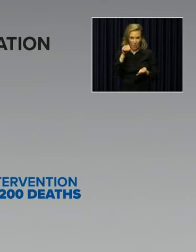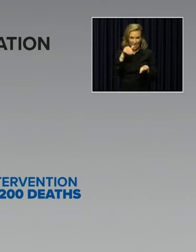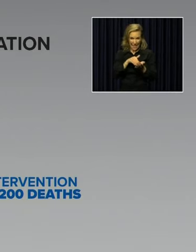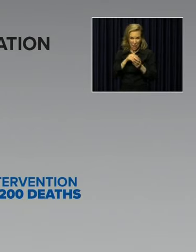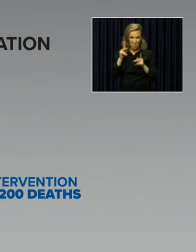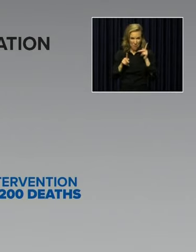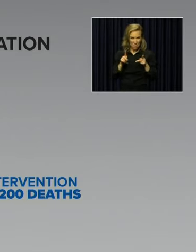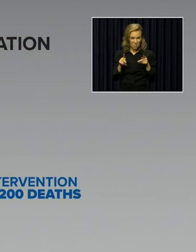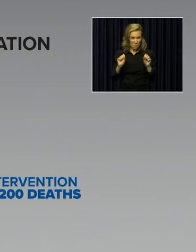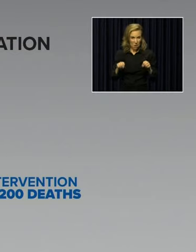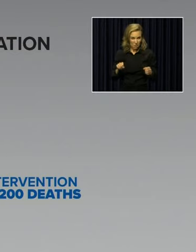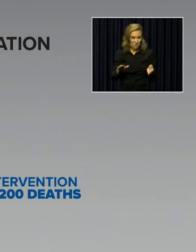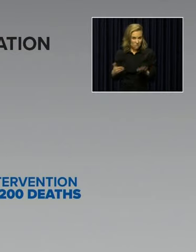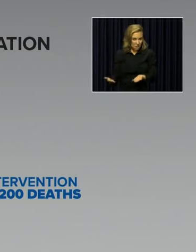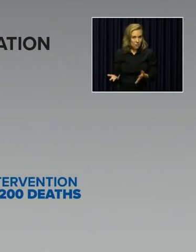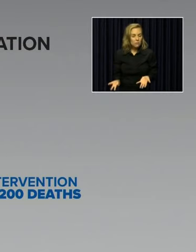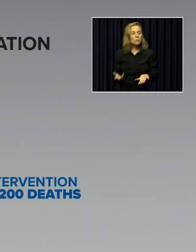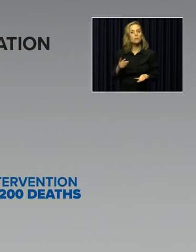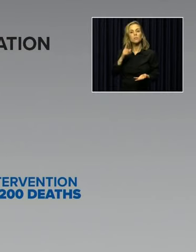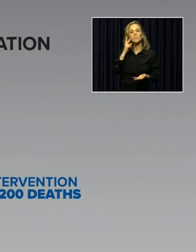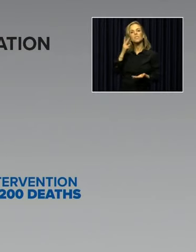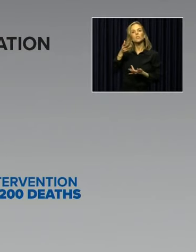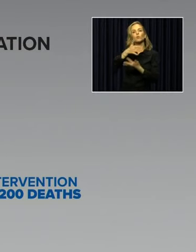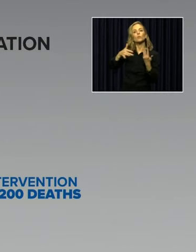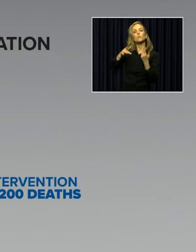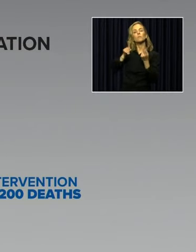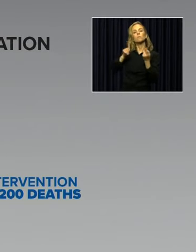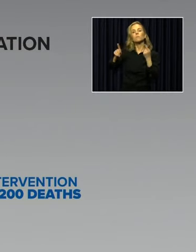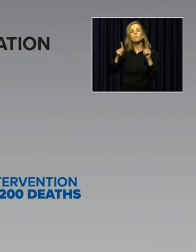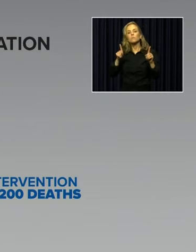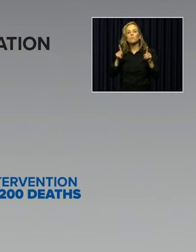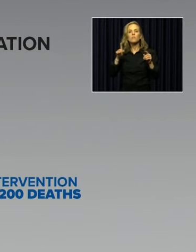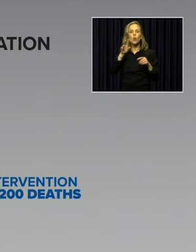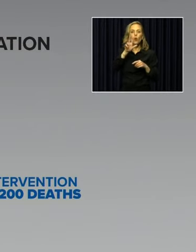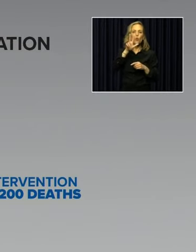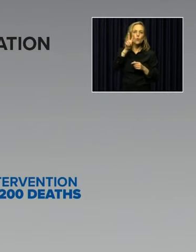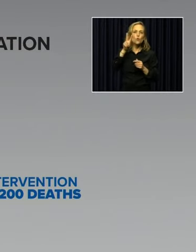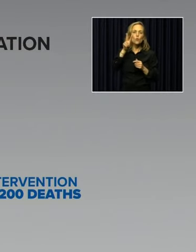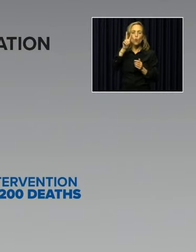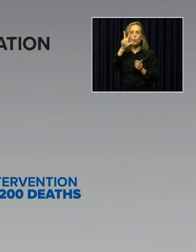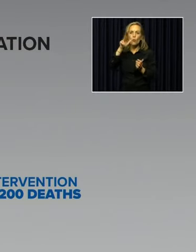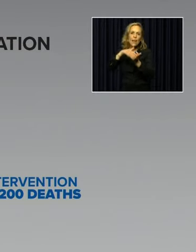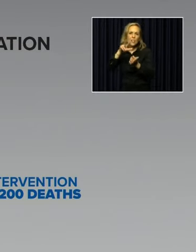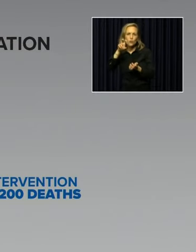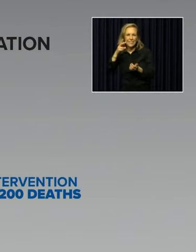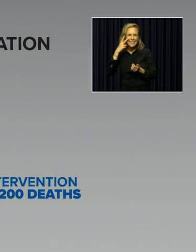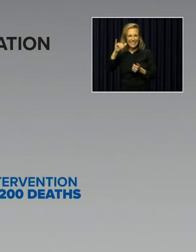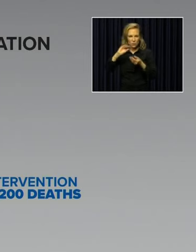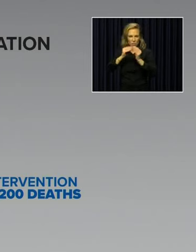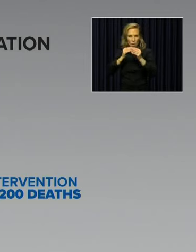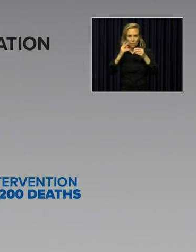DIFFERENCE BETWEEN WHETHER WE REALLY DO SOCIAL DISTANCING RIGHT, WHETHER WE REALLY FOLLOW